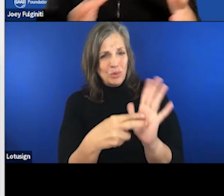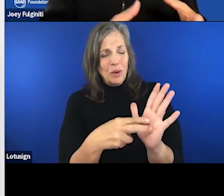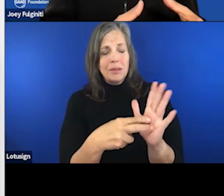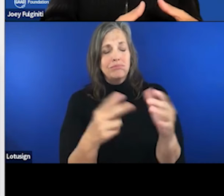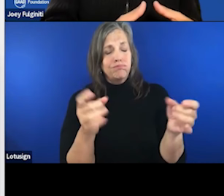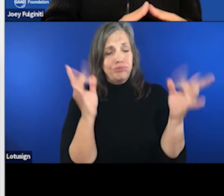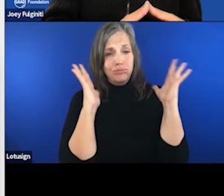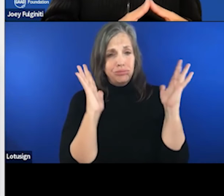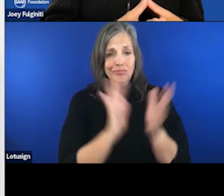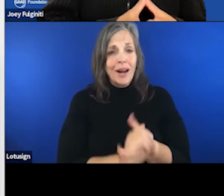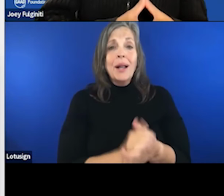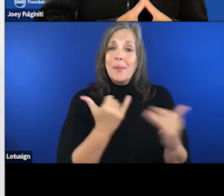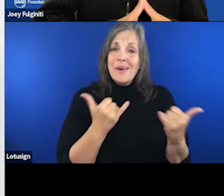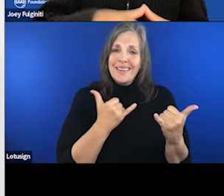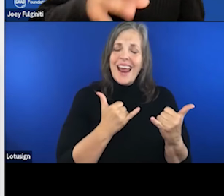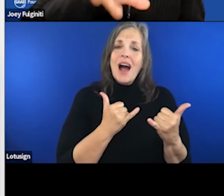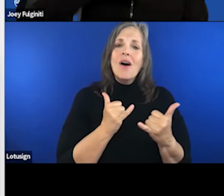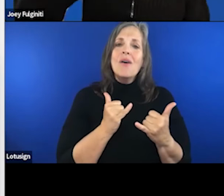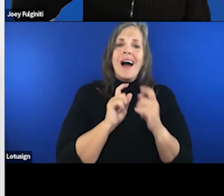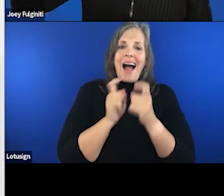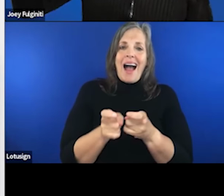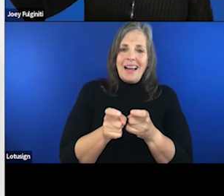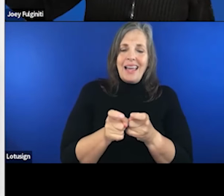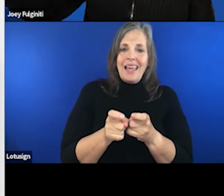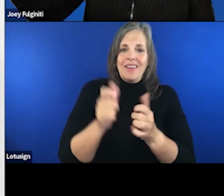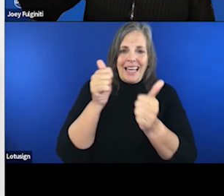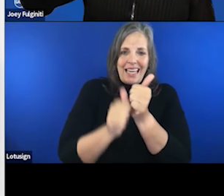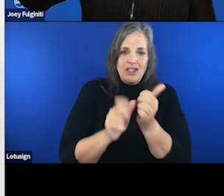always give each designer five hours of oversight when they're done with their work so they can